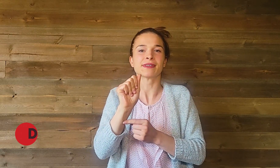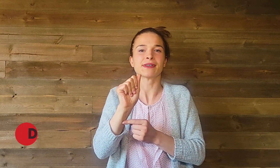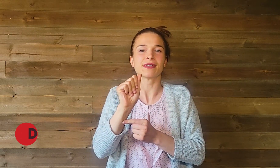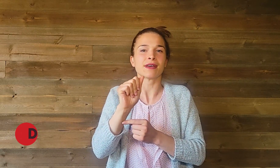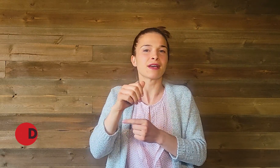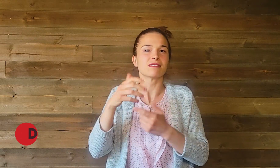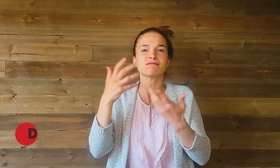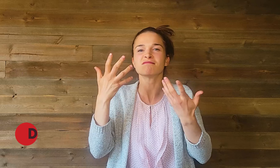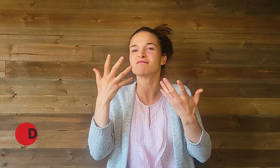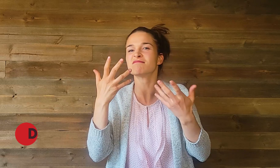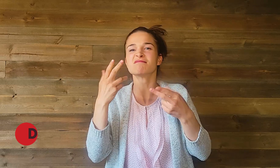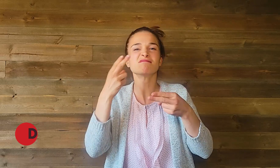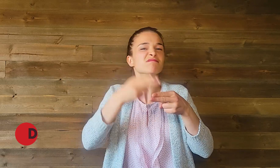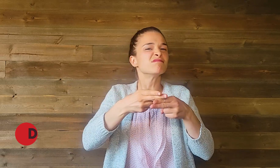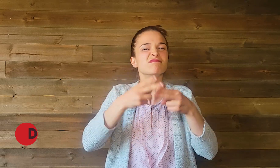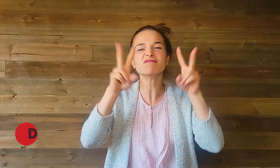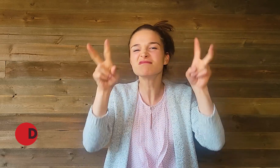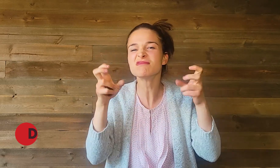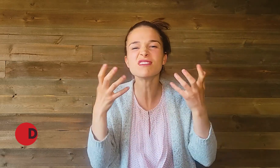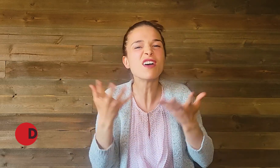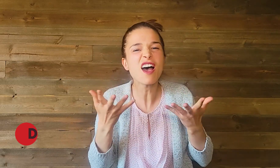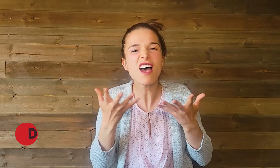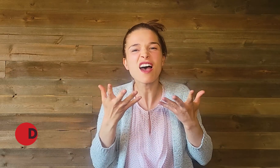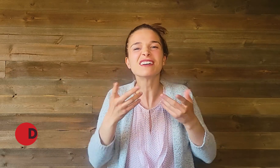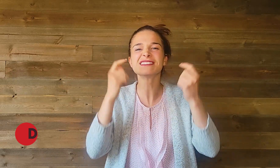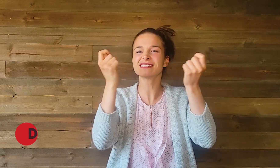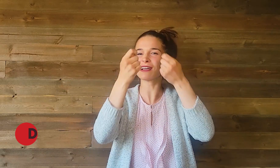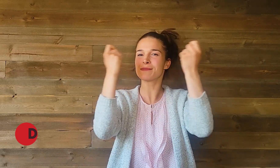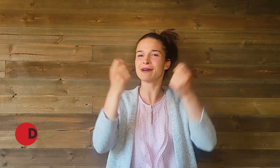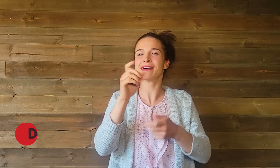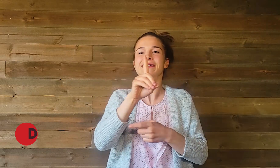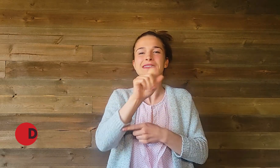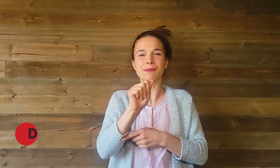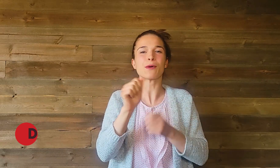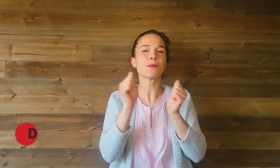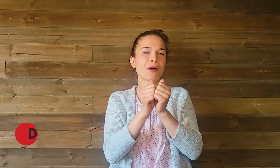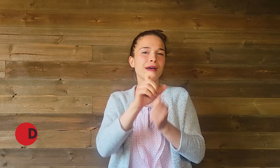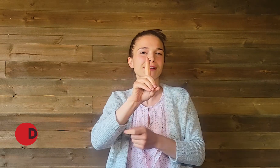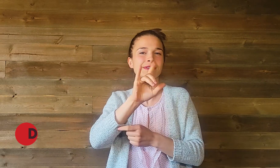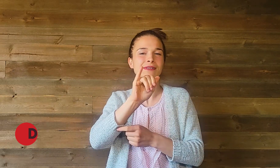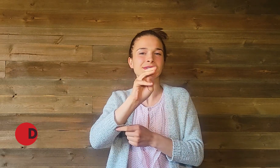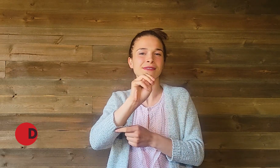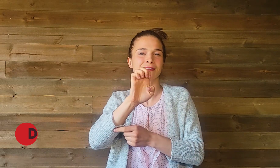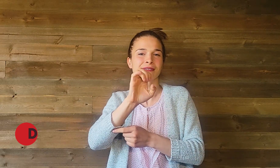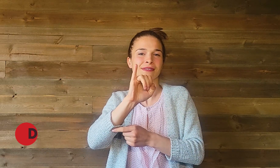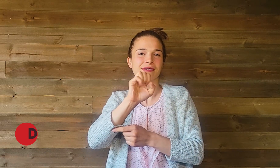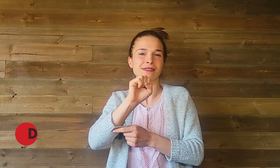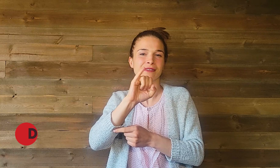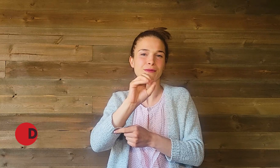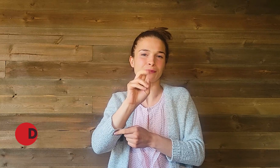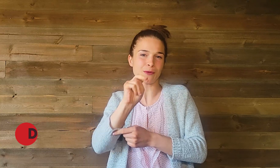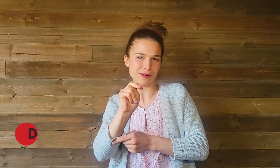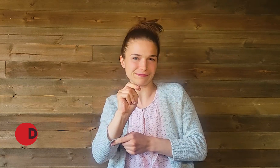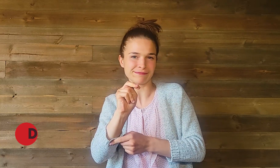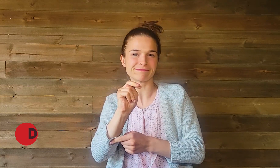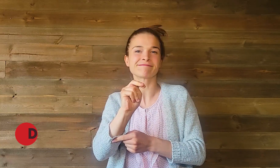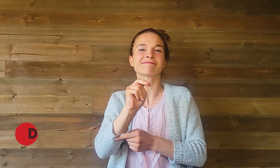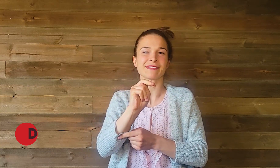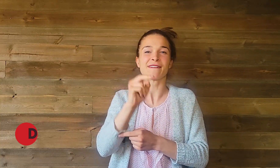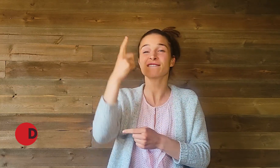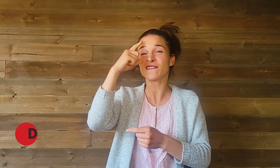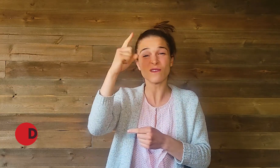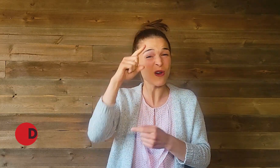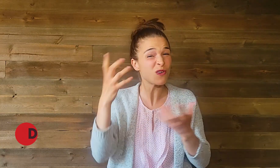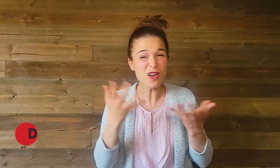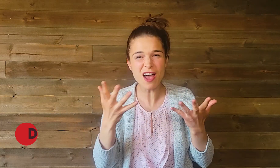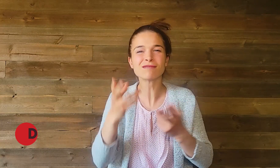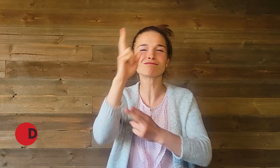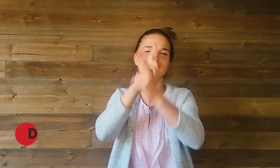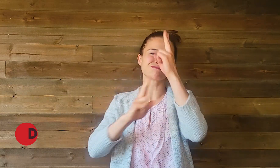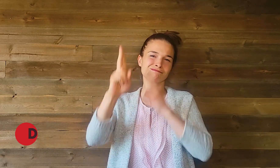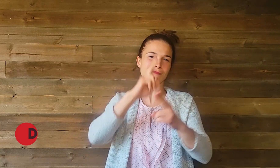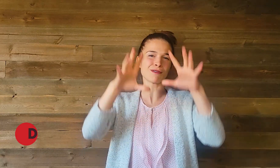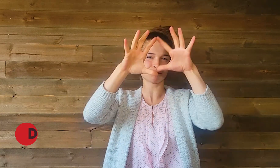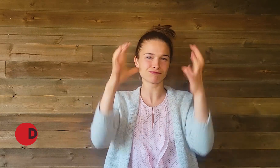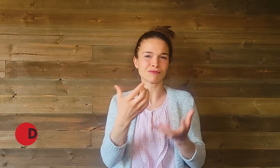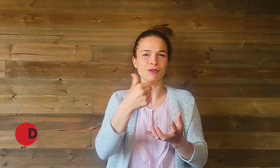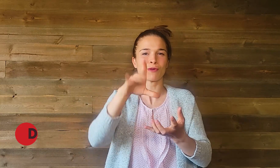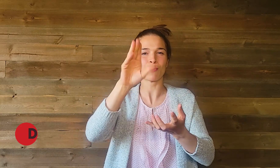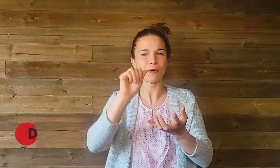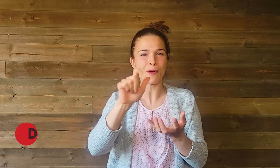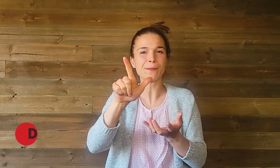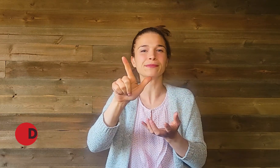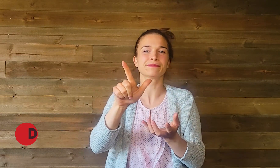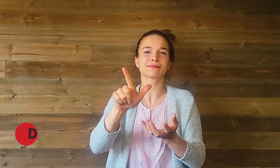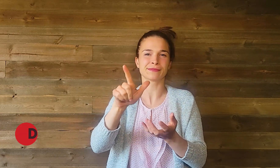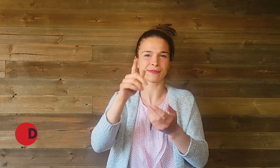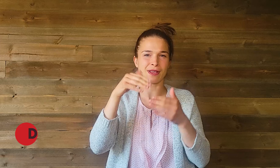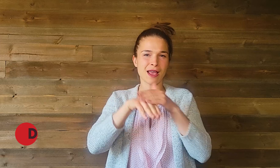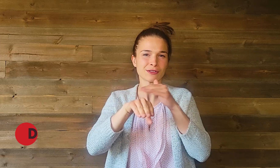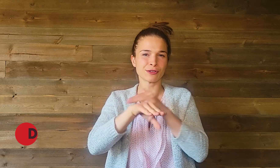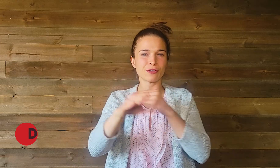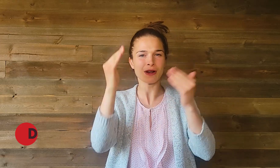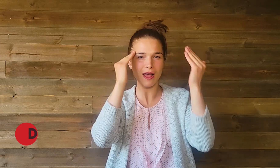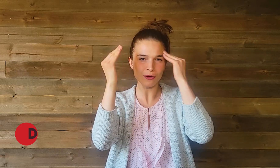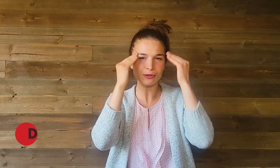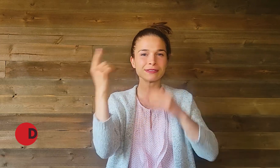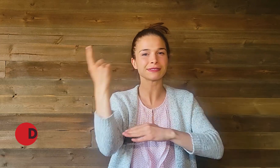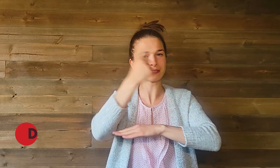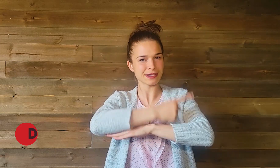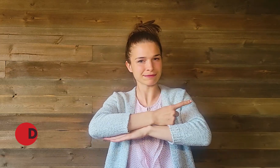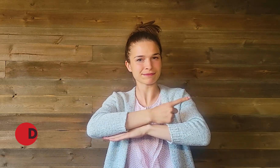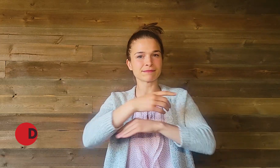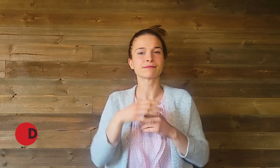living with disabilities in honour of Global Accessibility Awareness Day.